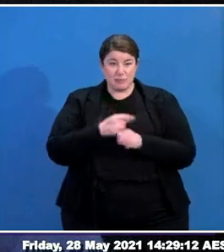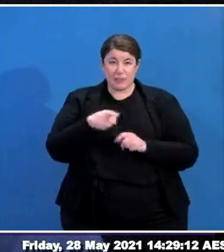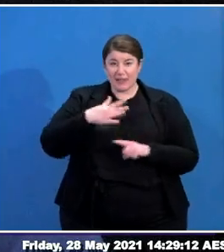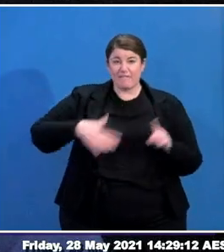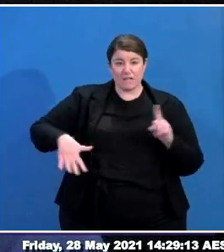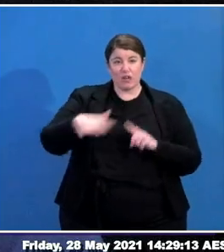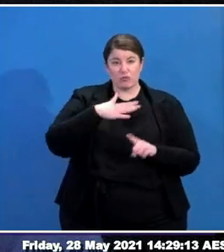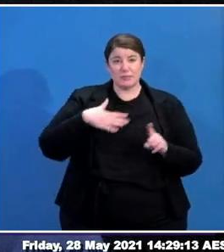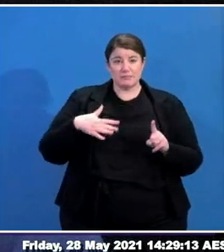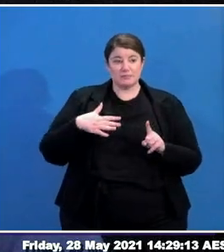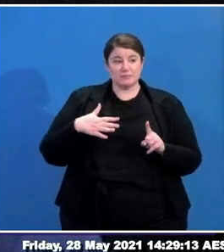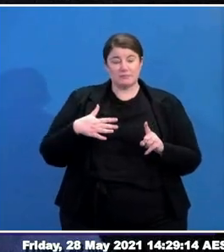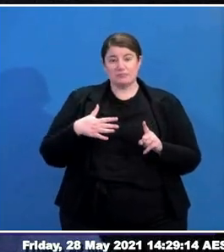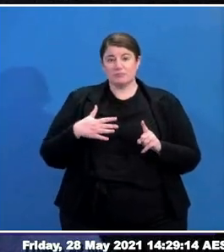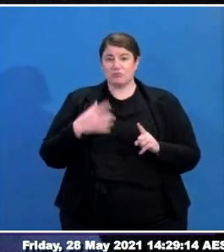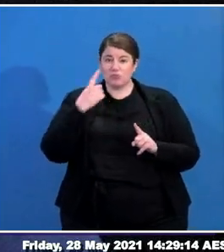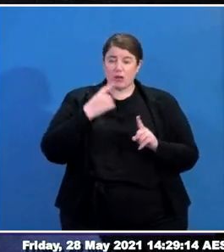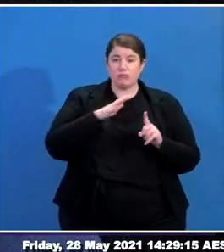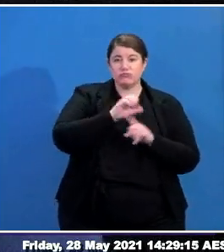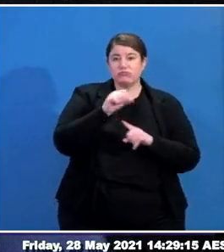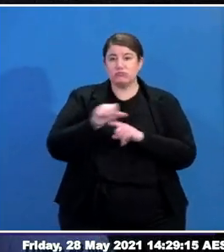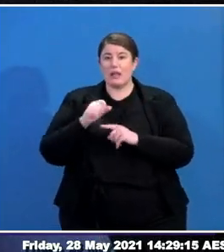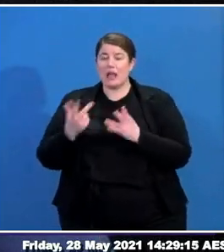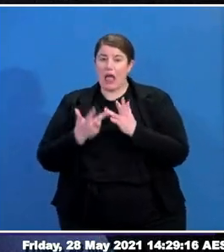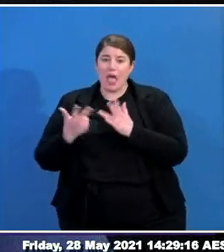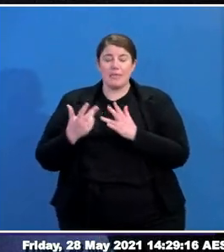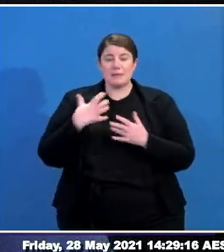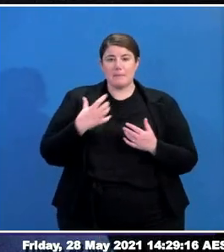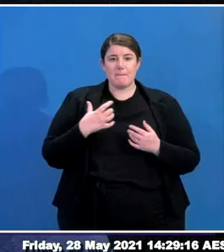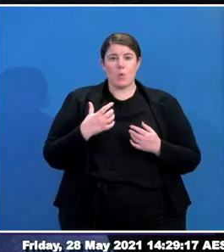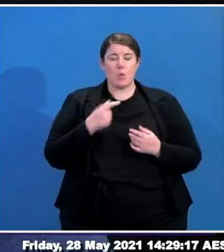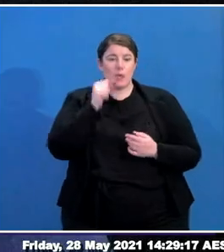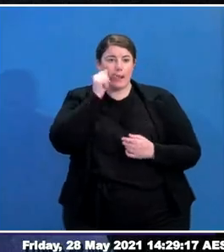that are quite easy to identify and others that are more covert.